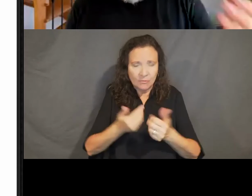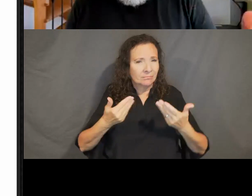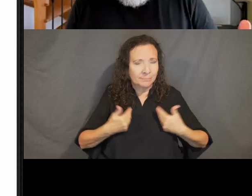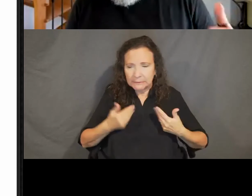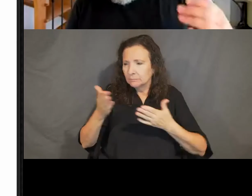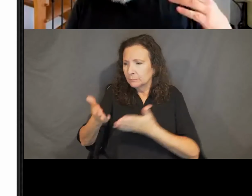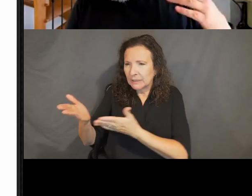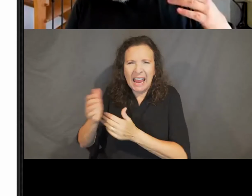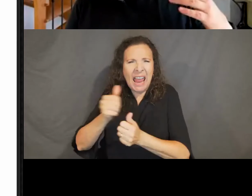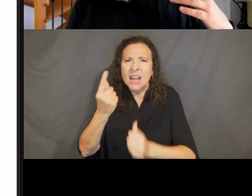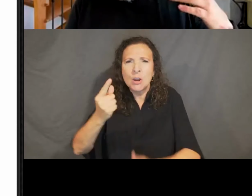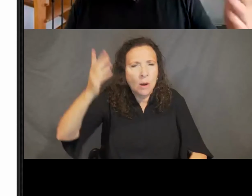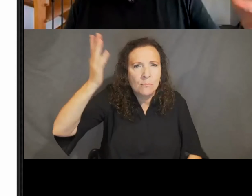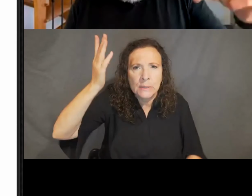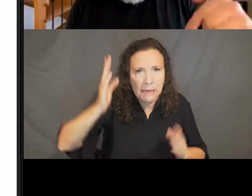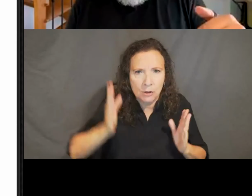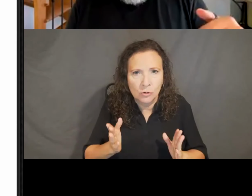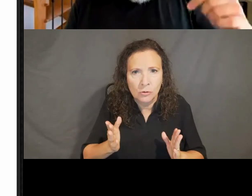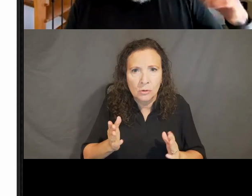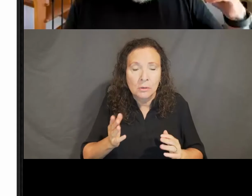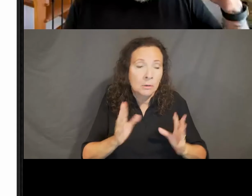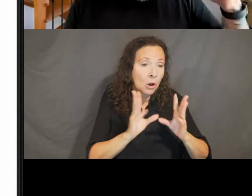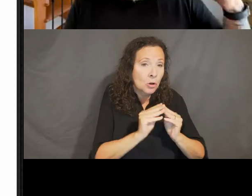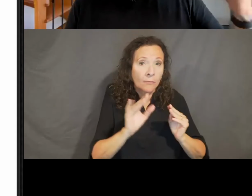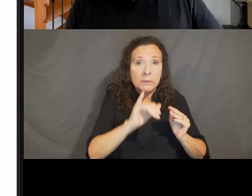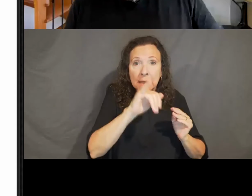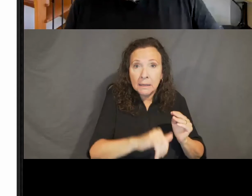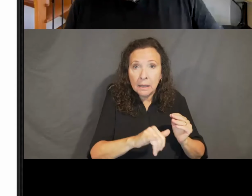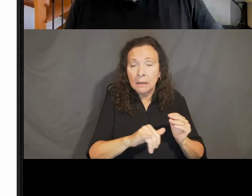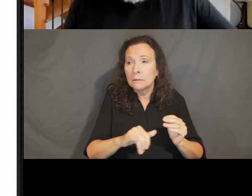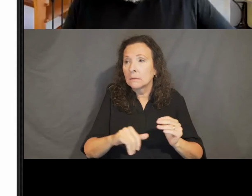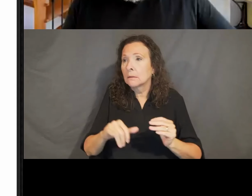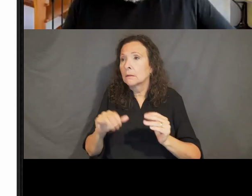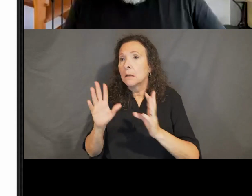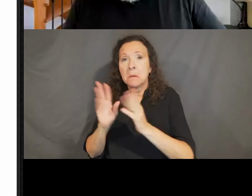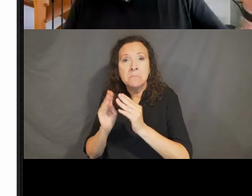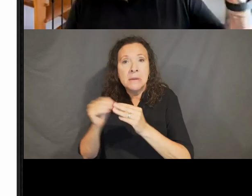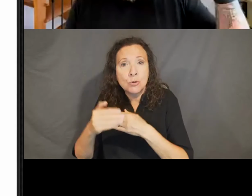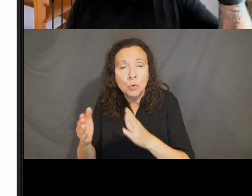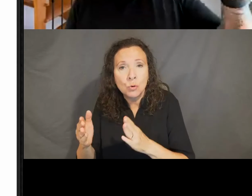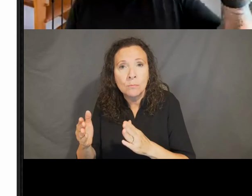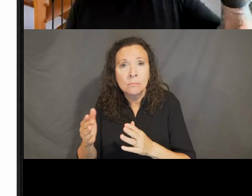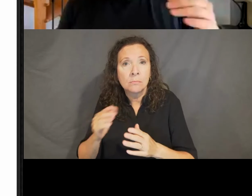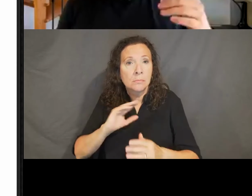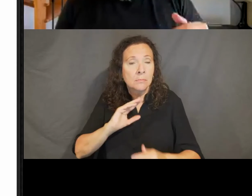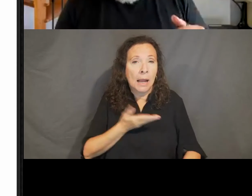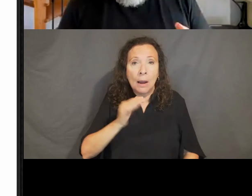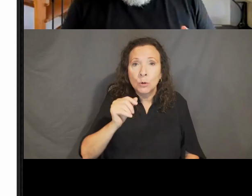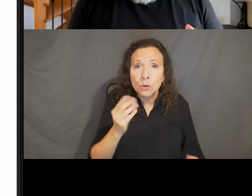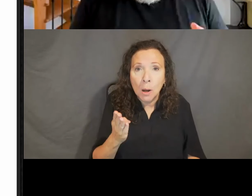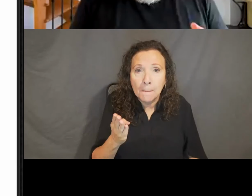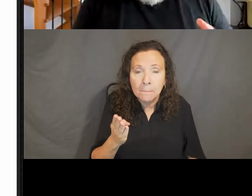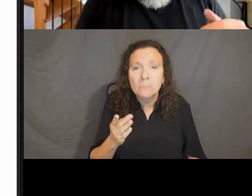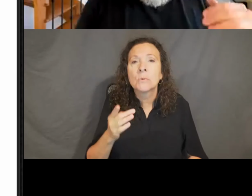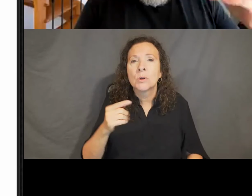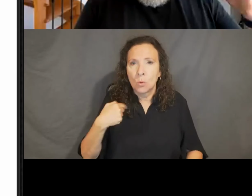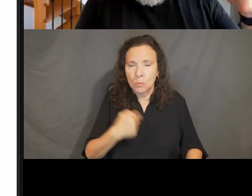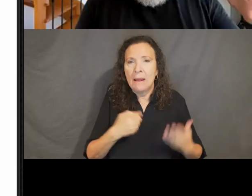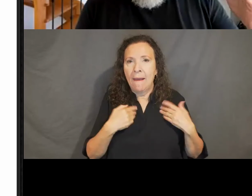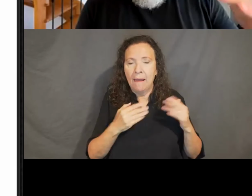of a group, or in a meeting room at our job, we fall somewhere on the spectrum from instinctive,